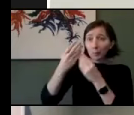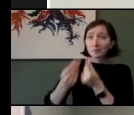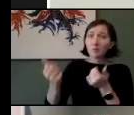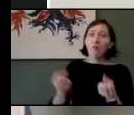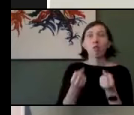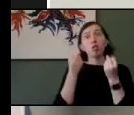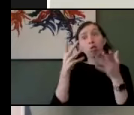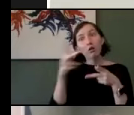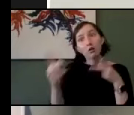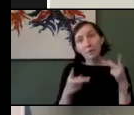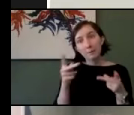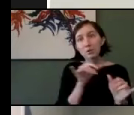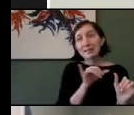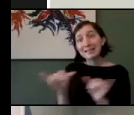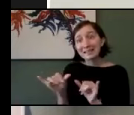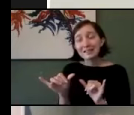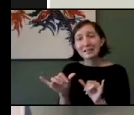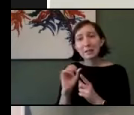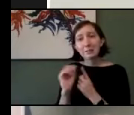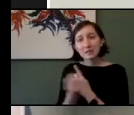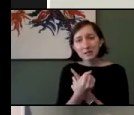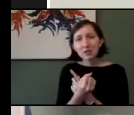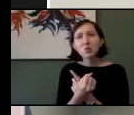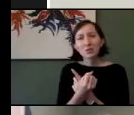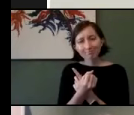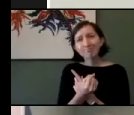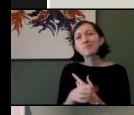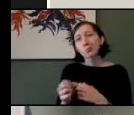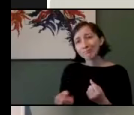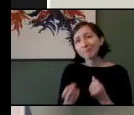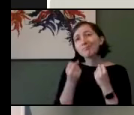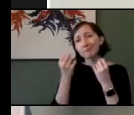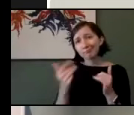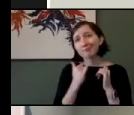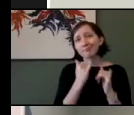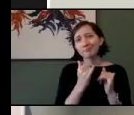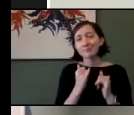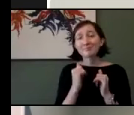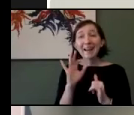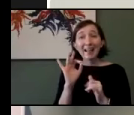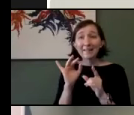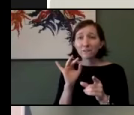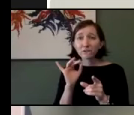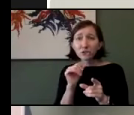They are able to successfully navigate a lot of that. If you're not speaking, if you can mute